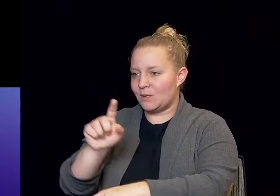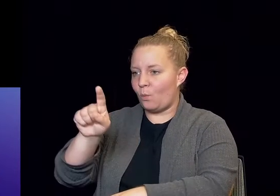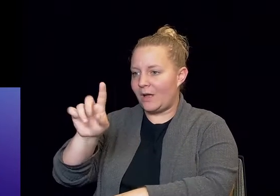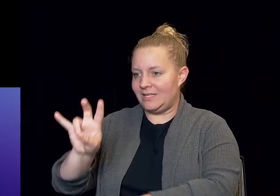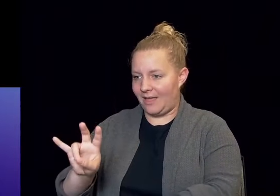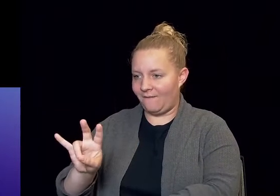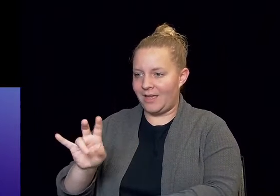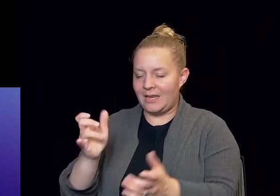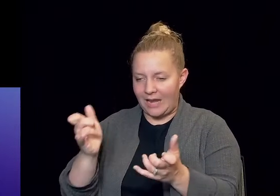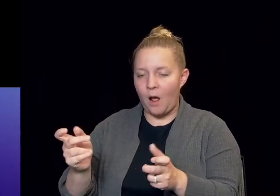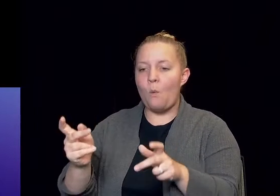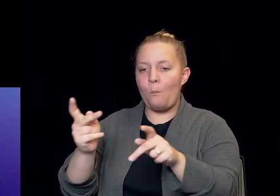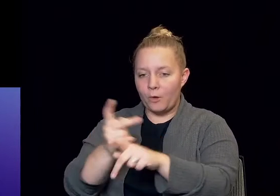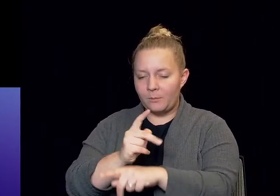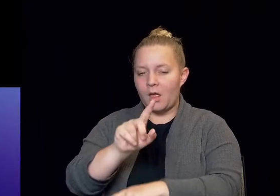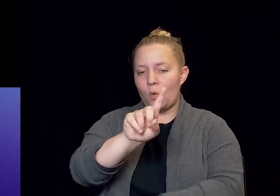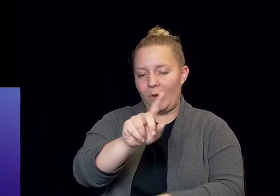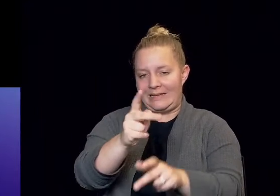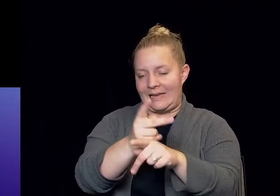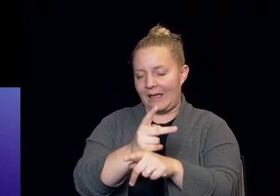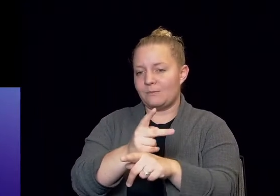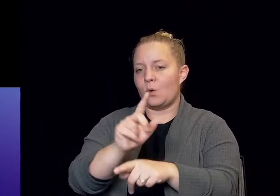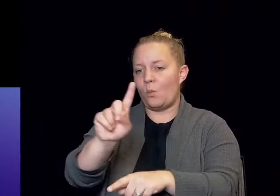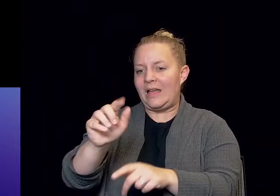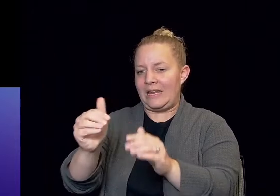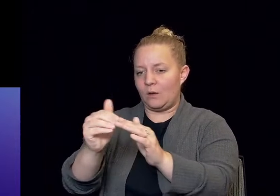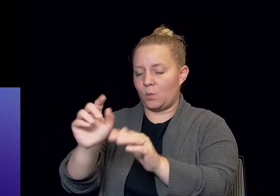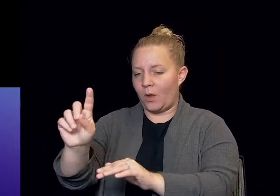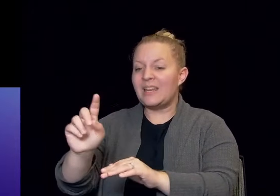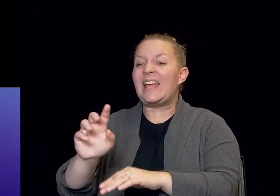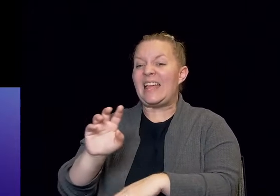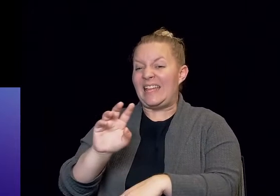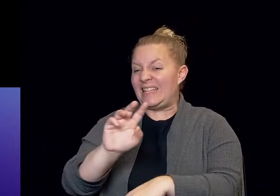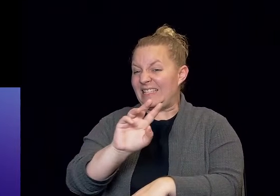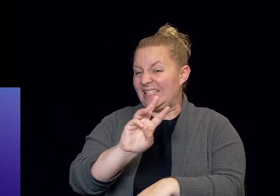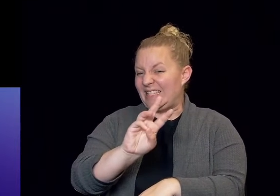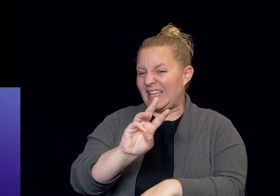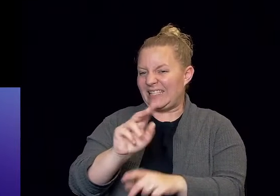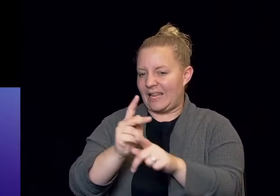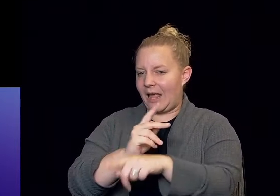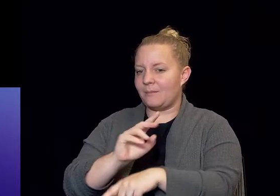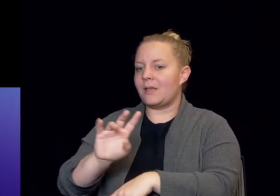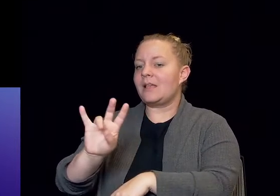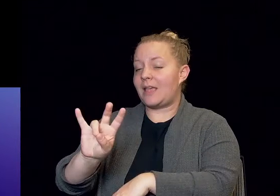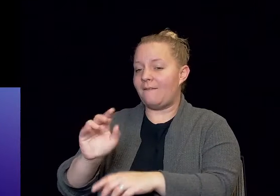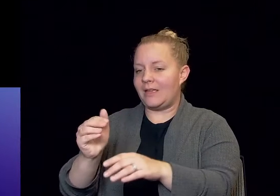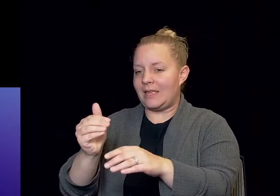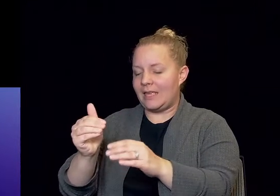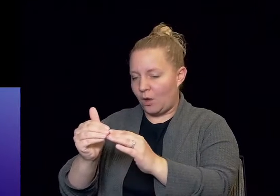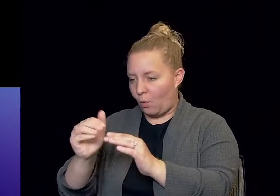straight across: 1 times 1 is 1 and then 6 times 7 is 42. So, final answer gives us the same answer.